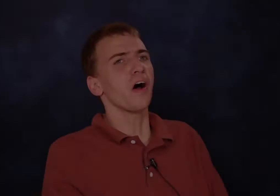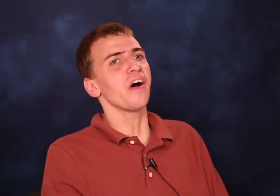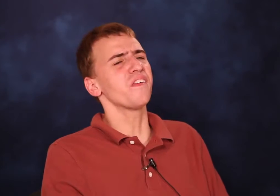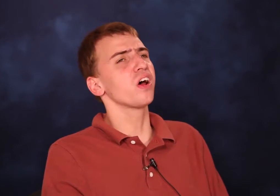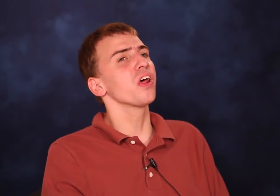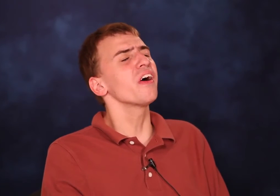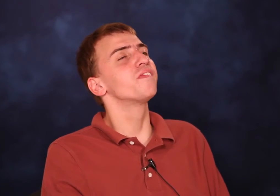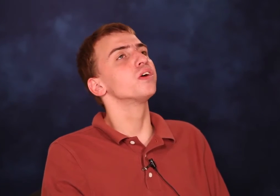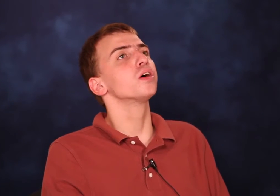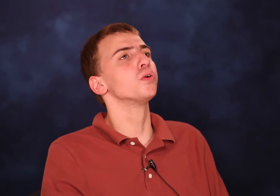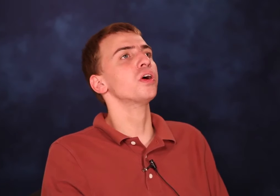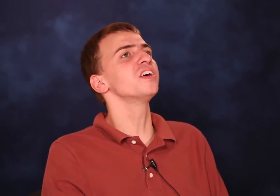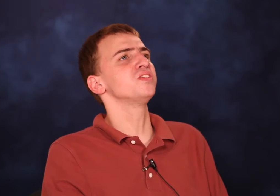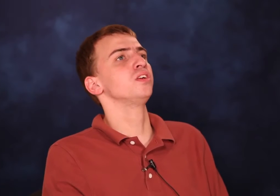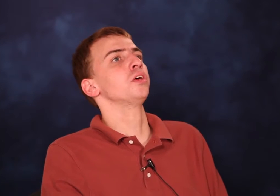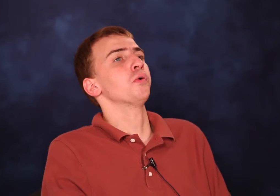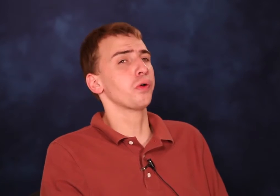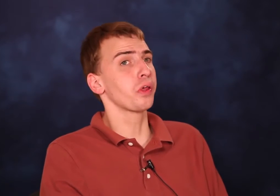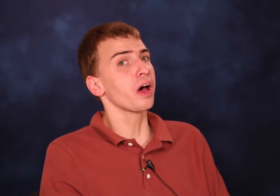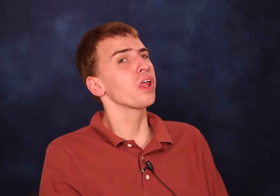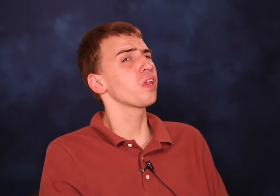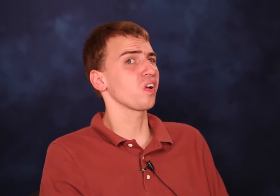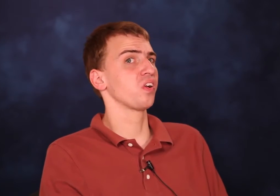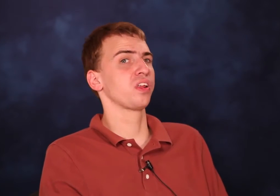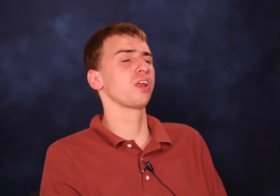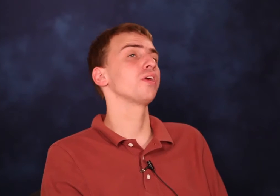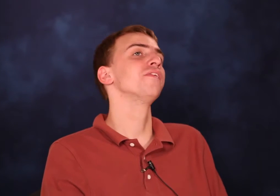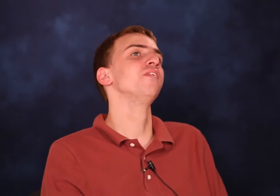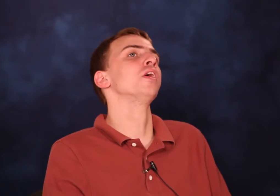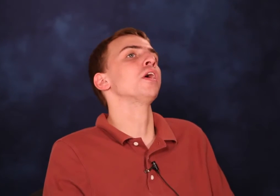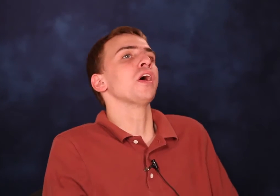I have had a lot of interactions with the health care system.